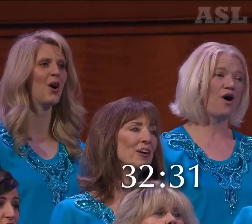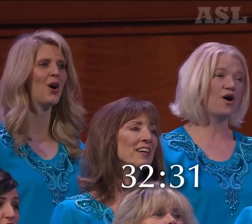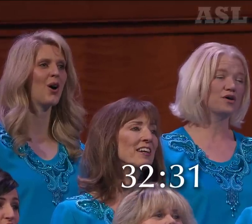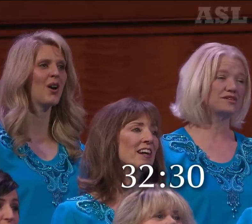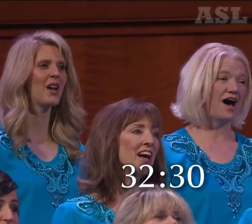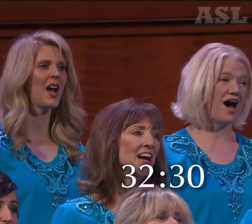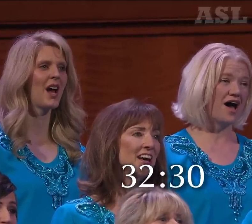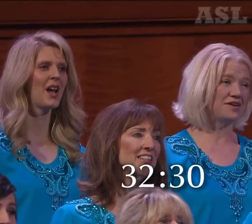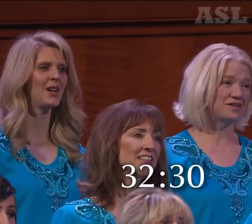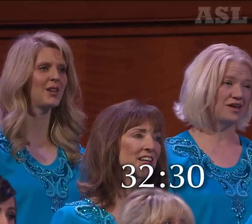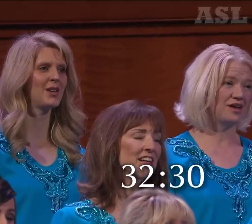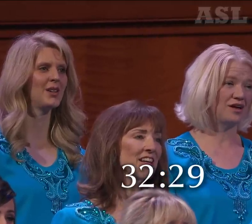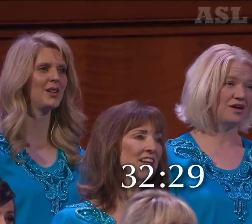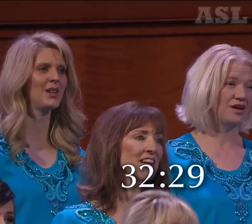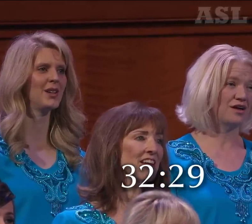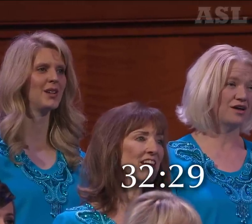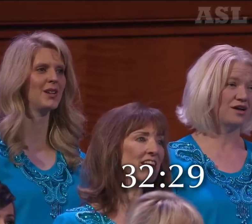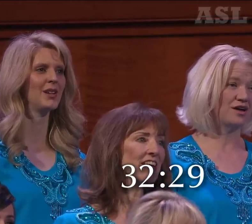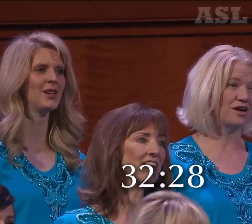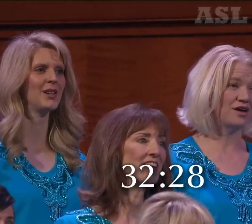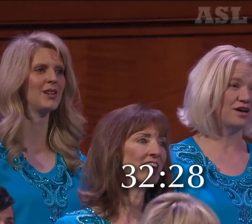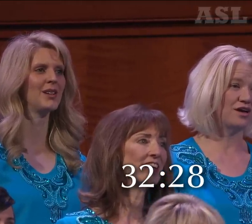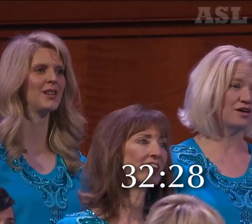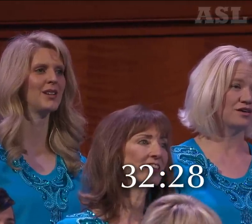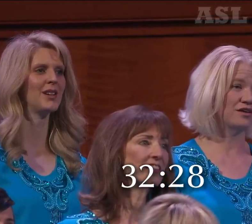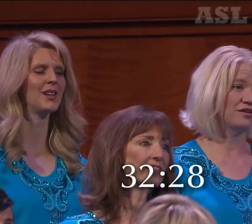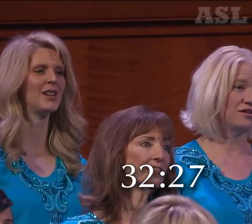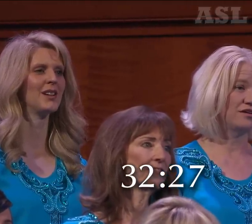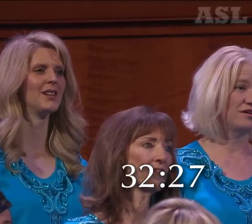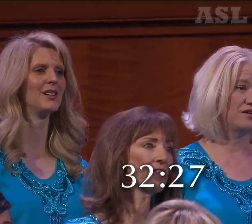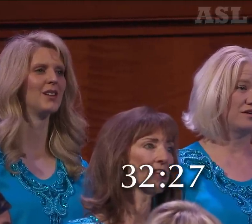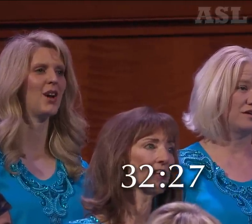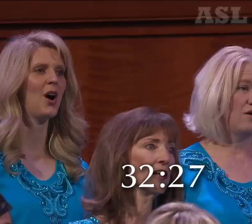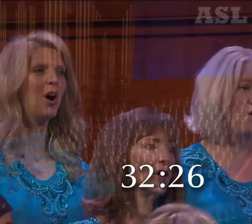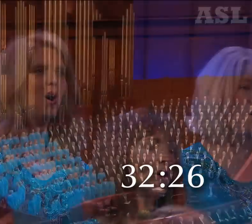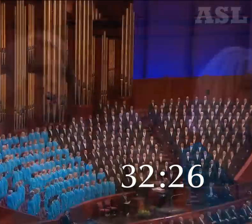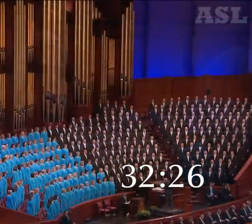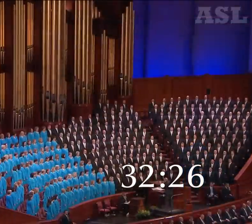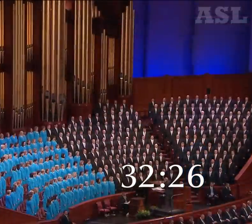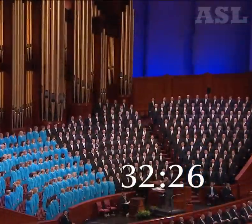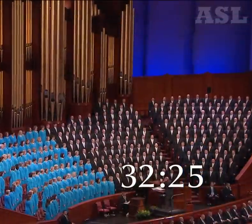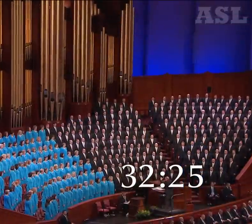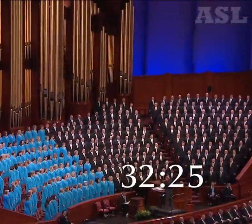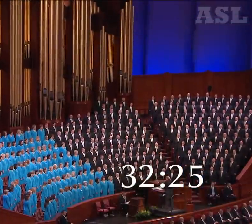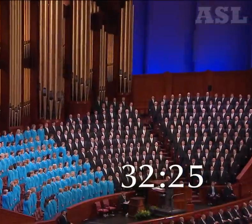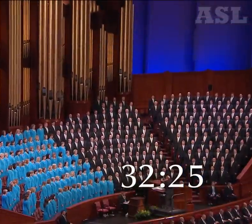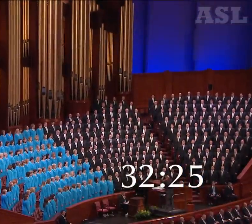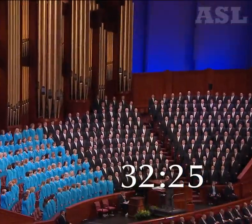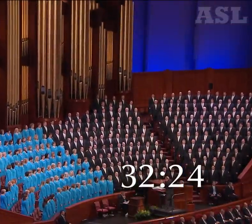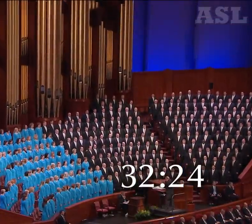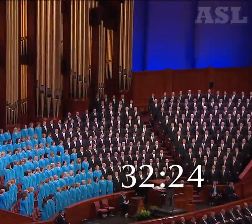THIS IS THE ENGLISH CLOSED CAPTION CHANNEL OF THE CHURCH OF JESUS CHRIST OF LATTER-DAY SAINTS.